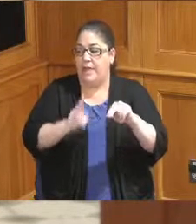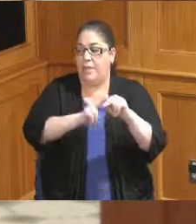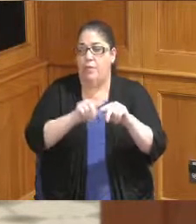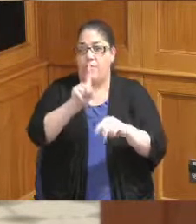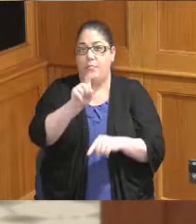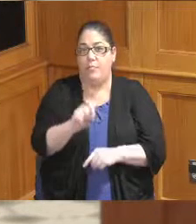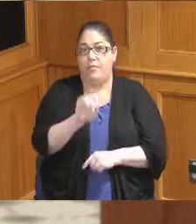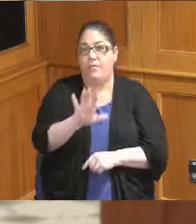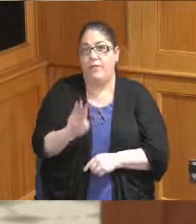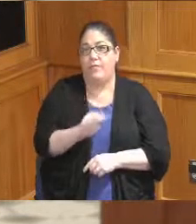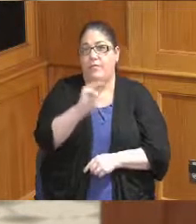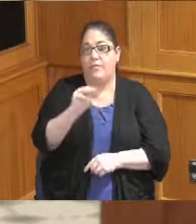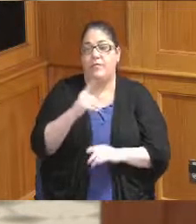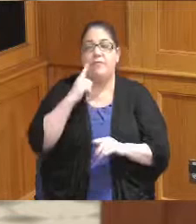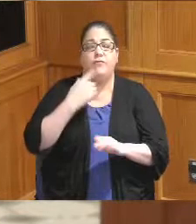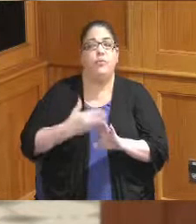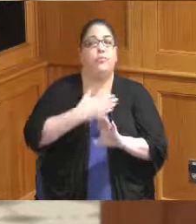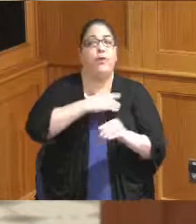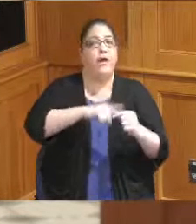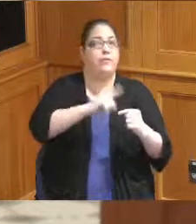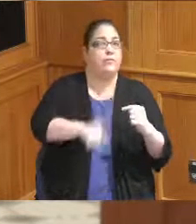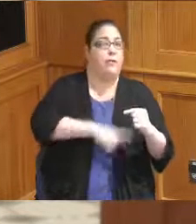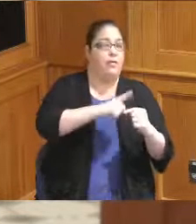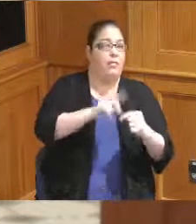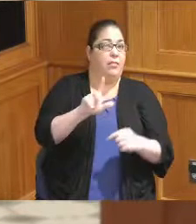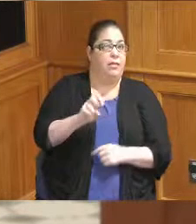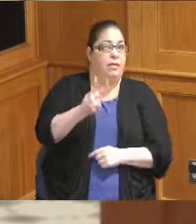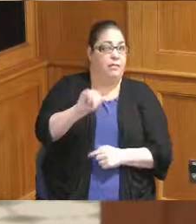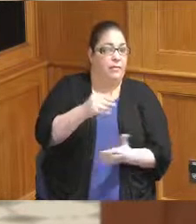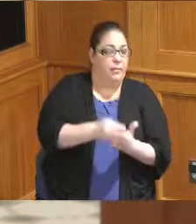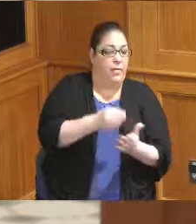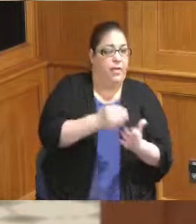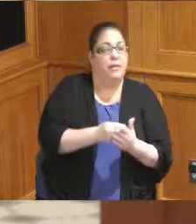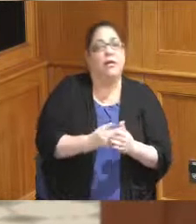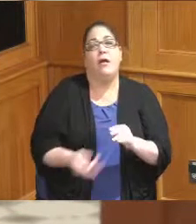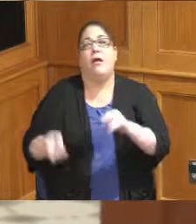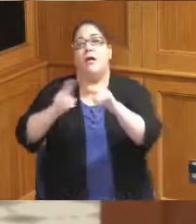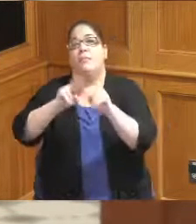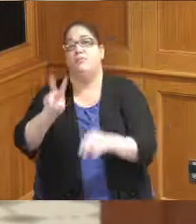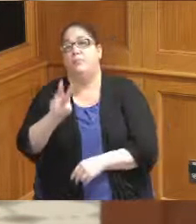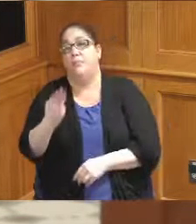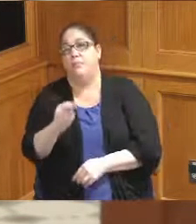dollars in Prior Levy cycle to two million dollars again per the levy plan tax levy